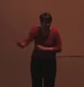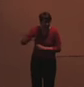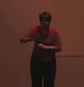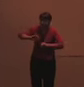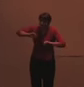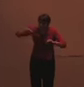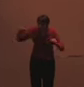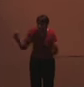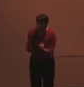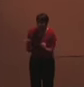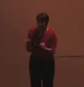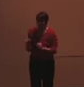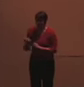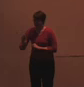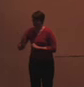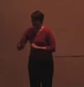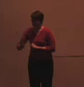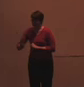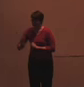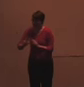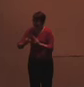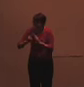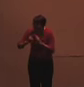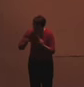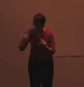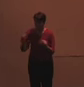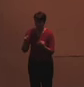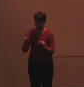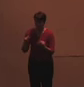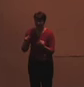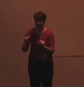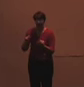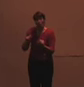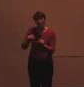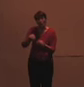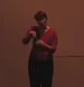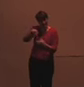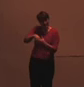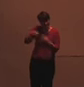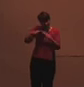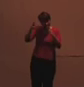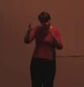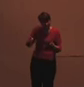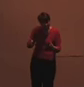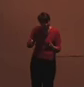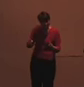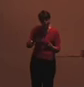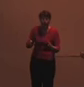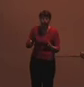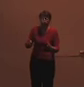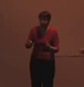So we have to make precise inside, huge installations, and outside.